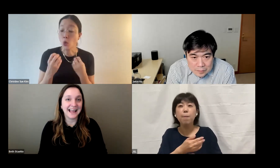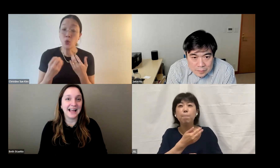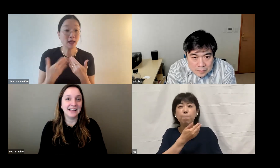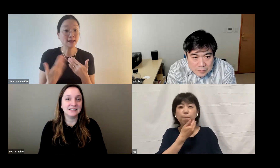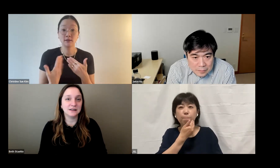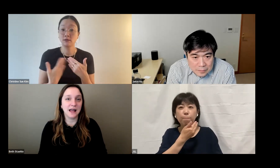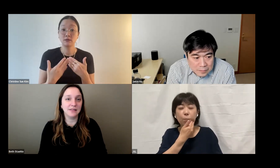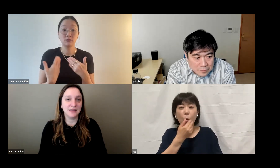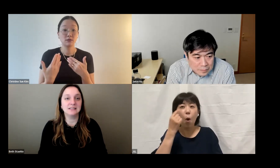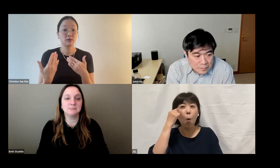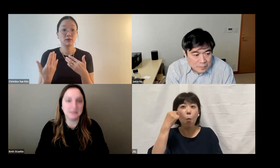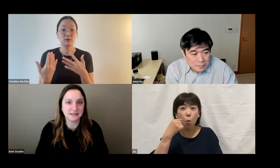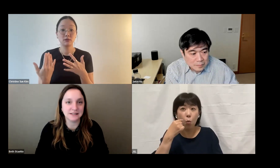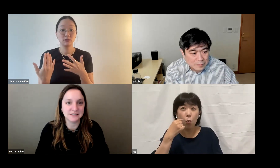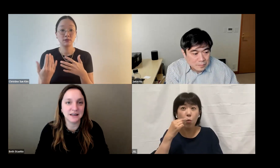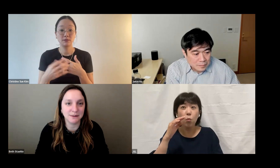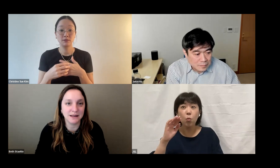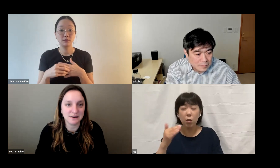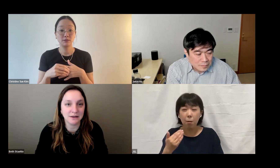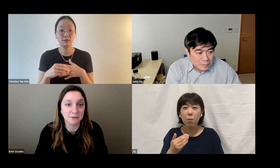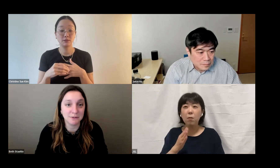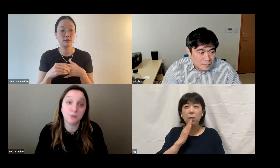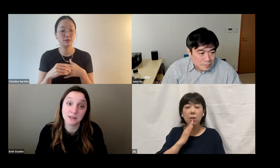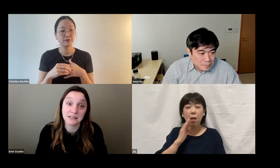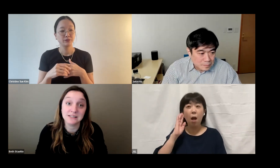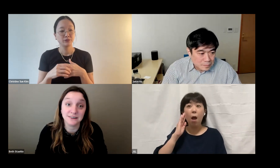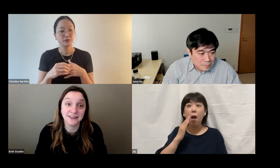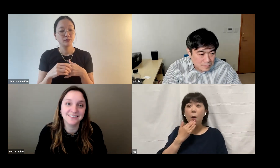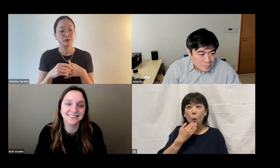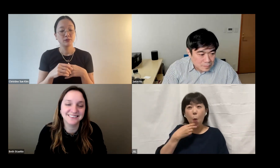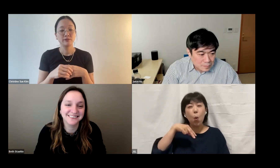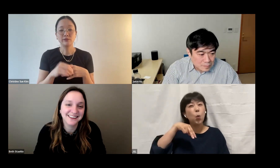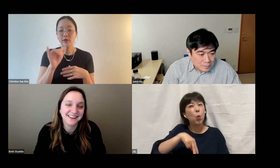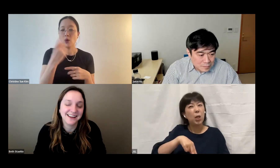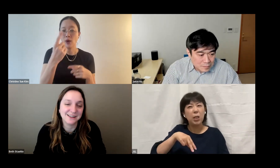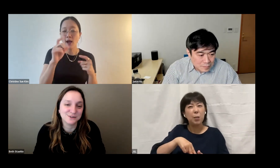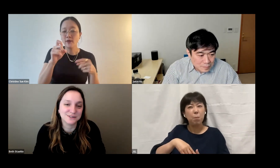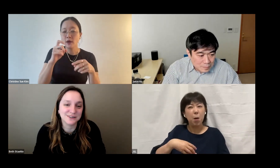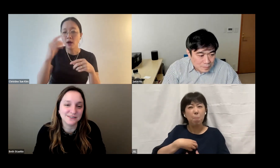and that space gets taken by hearing people really easily as a result.